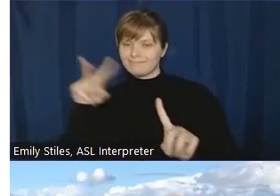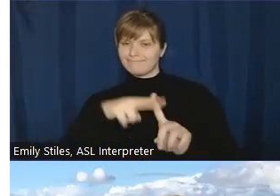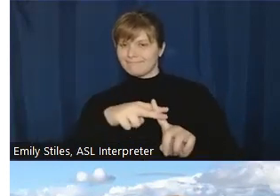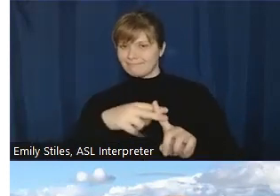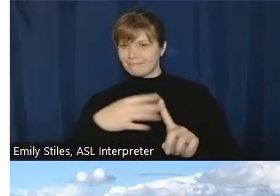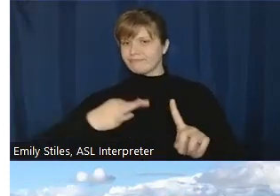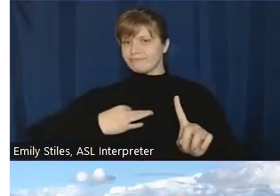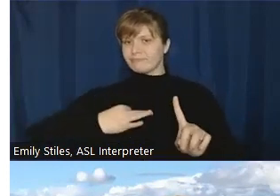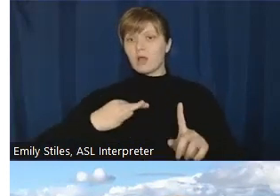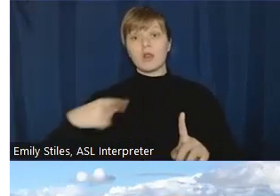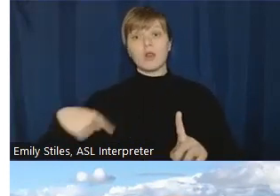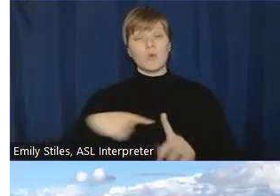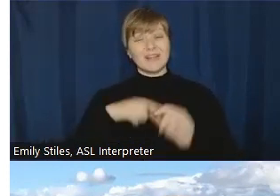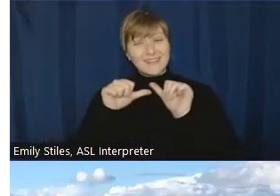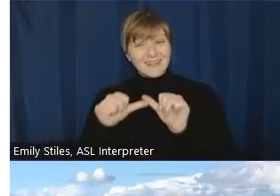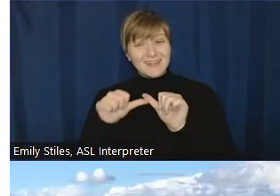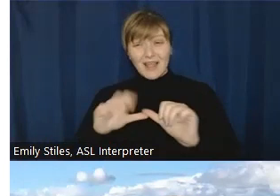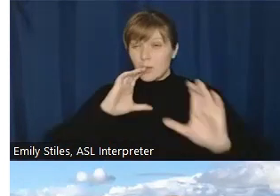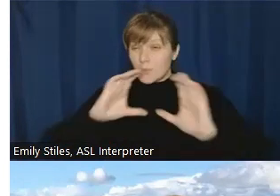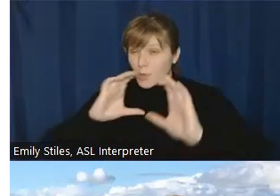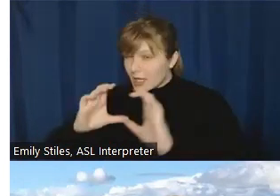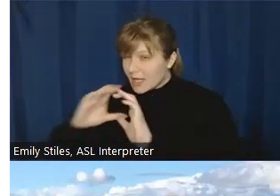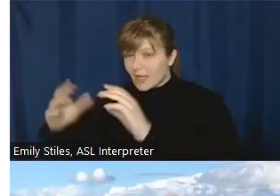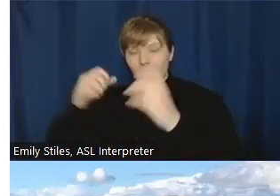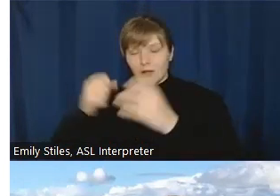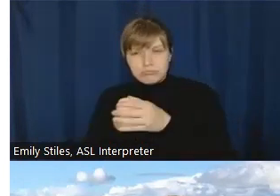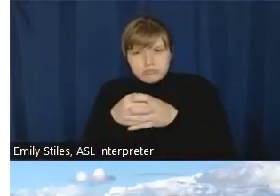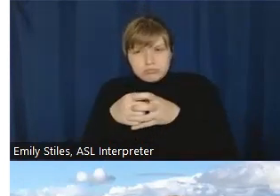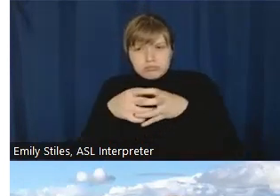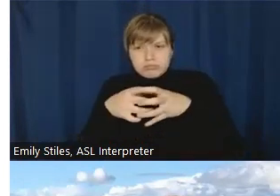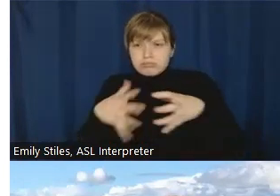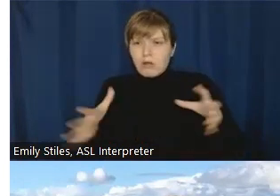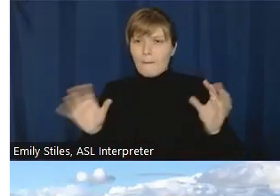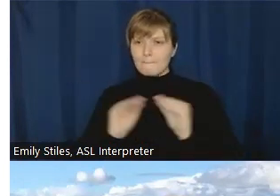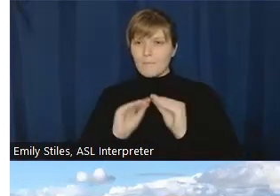and expanding our stakeholders. We finally got Amtrak to agree to stop.